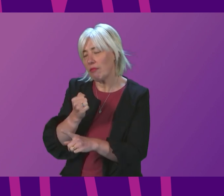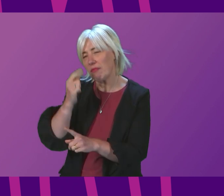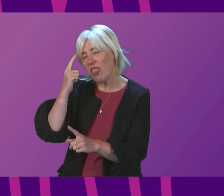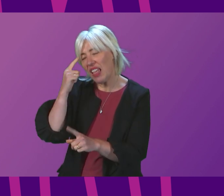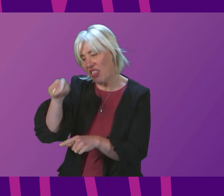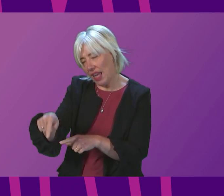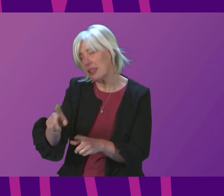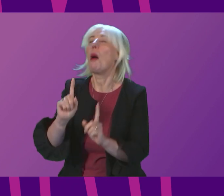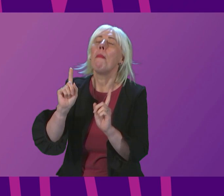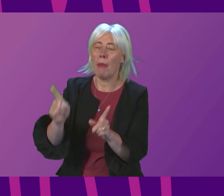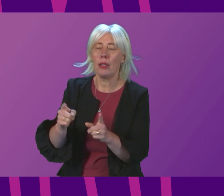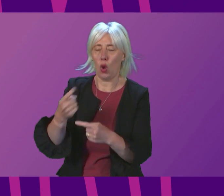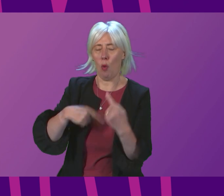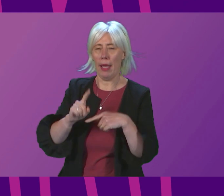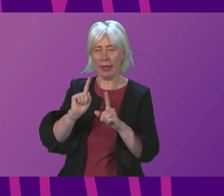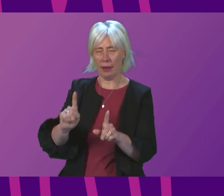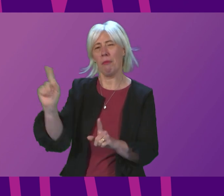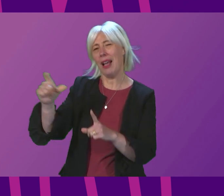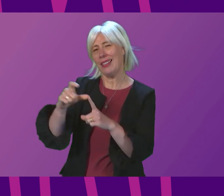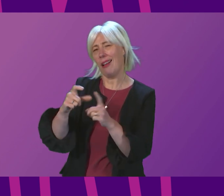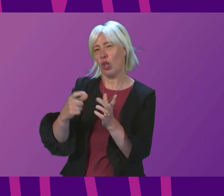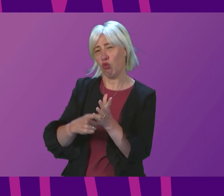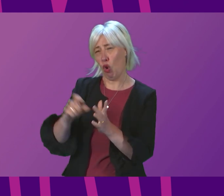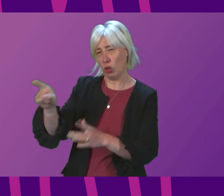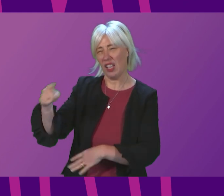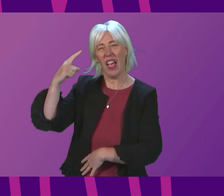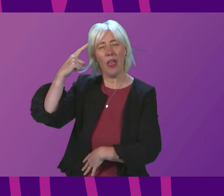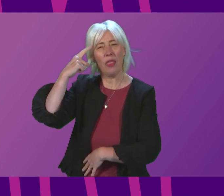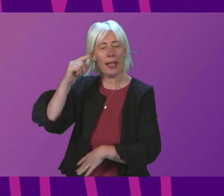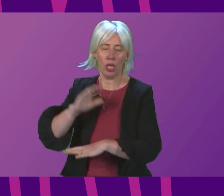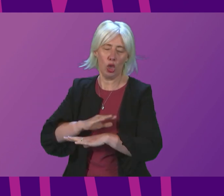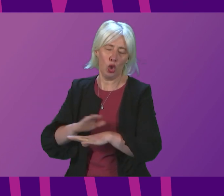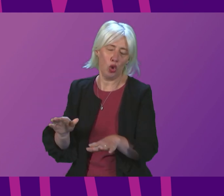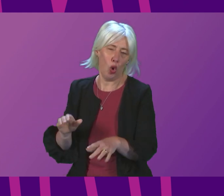I will say, first, that if Douglas Ross thinks that it is unimportant who the individual